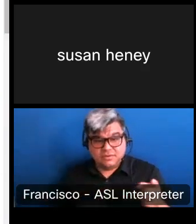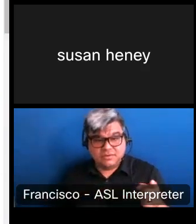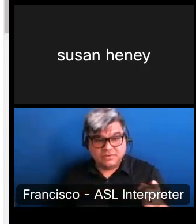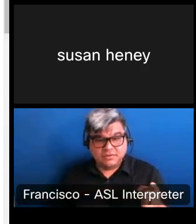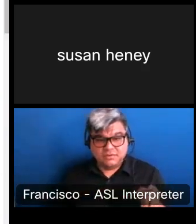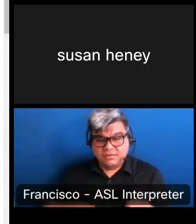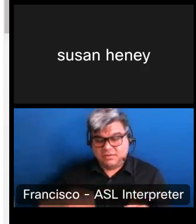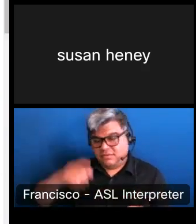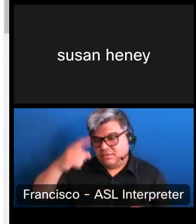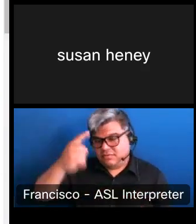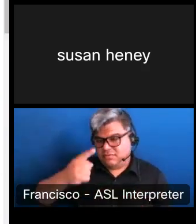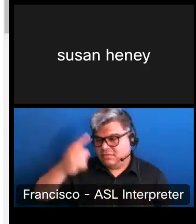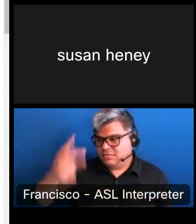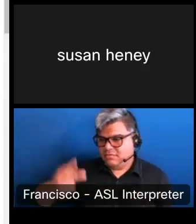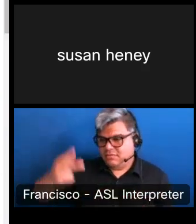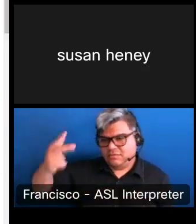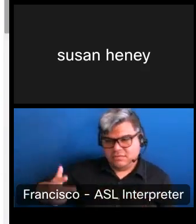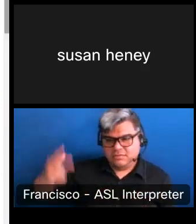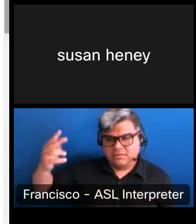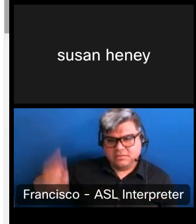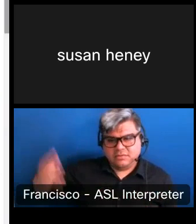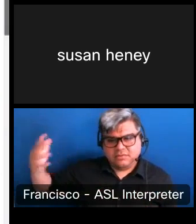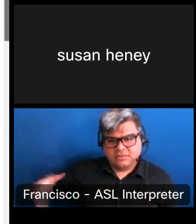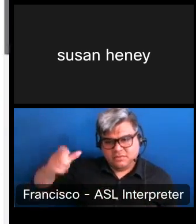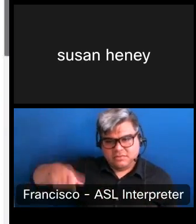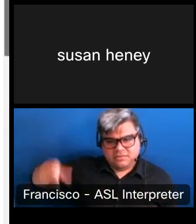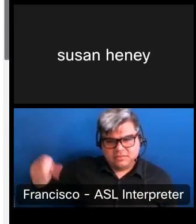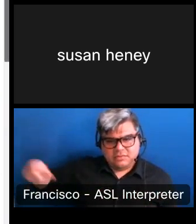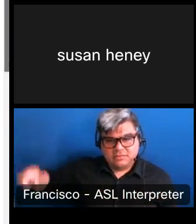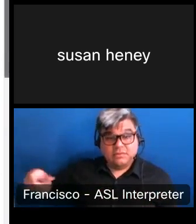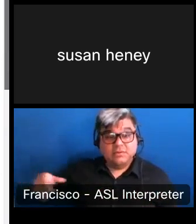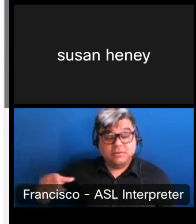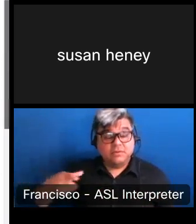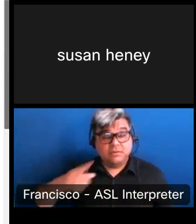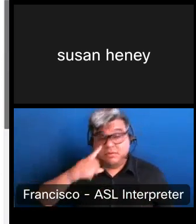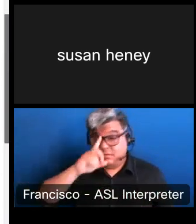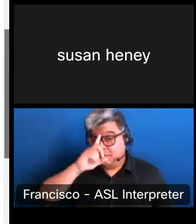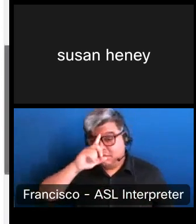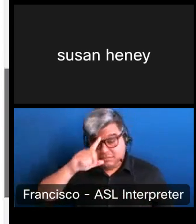the state of Pennsylvania and the United States. So here are the here's the table in its entirety